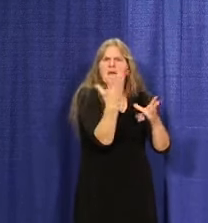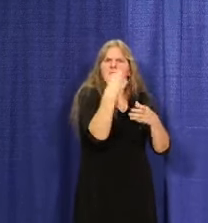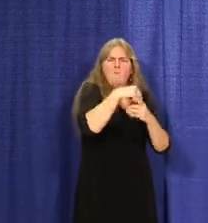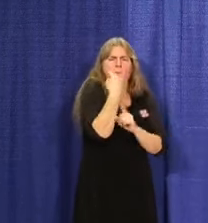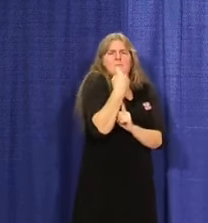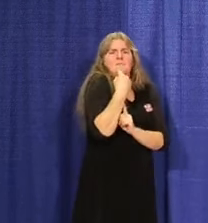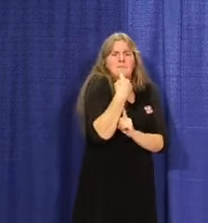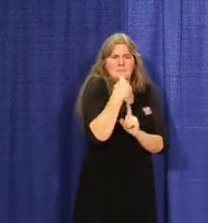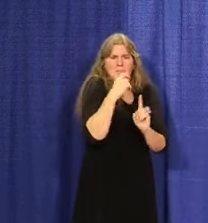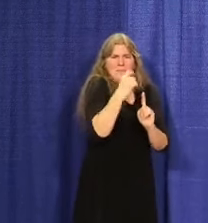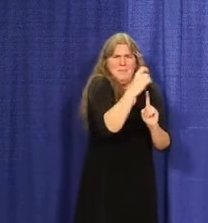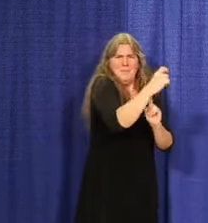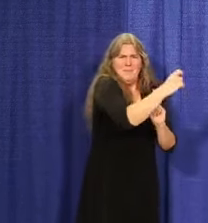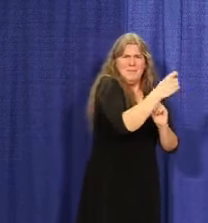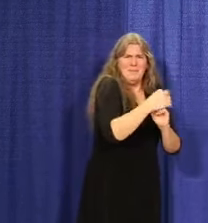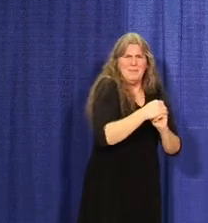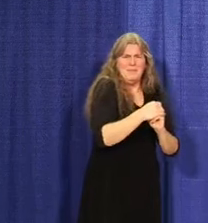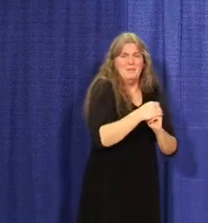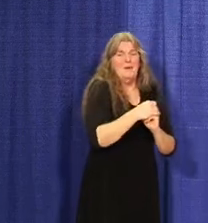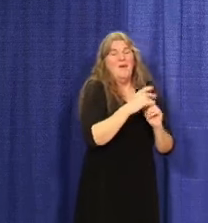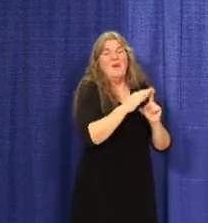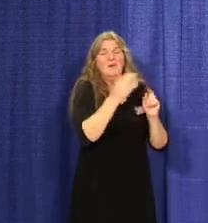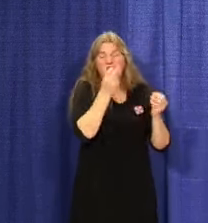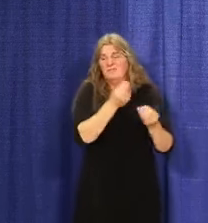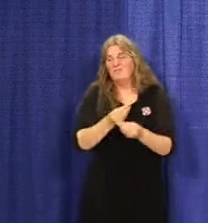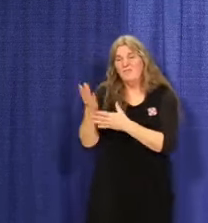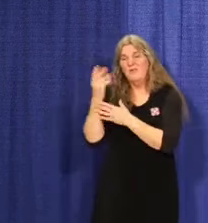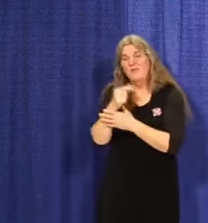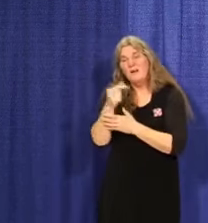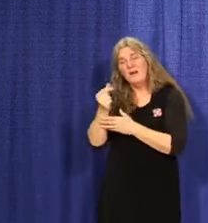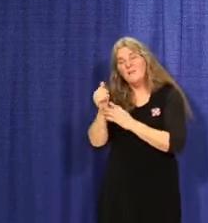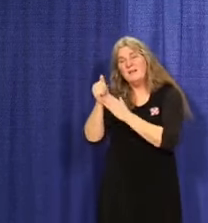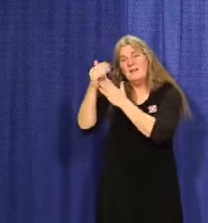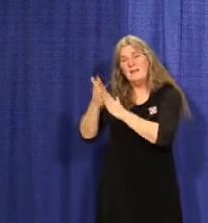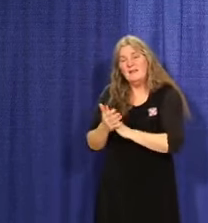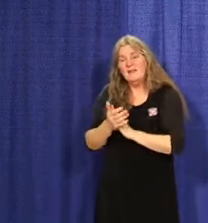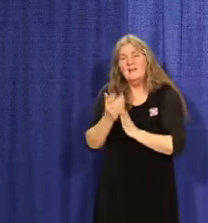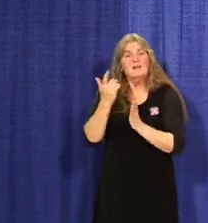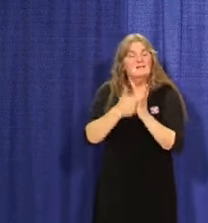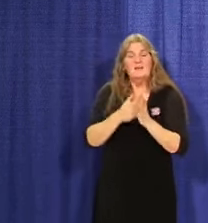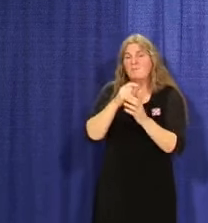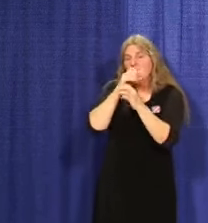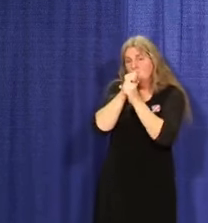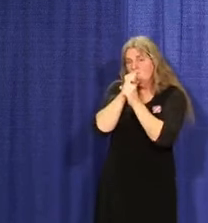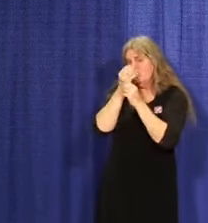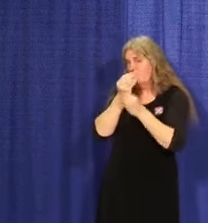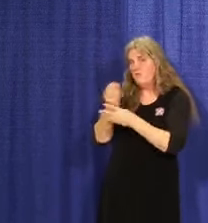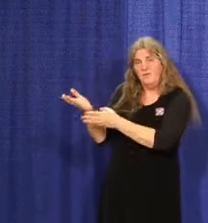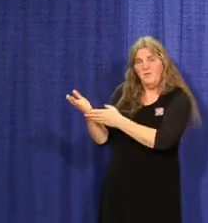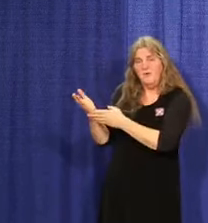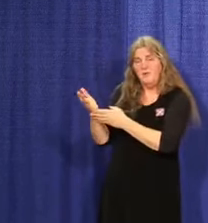to senior leaders, I withhold key information in the interest of protecting that individual.